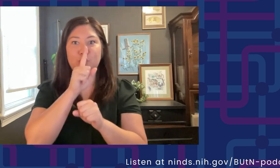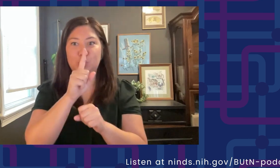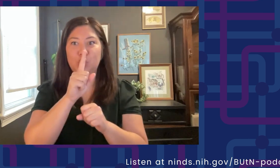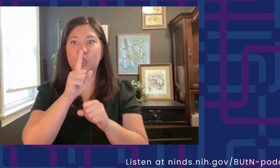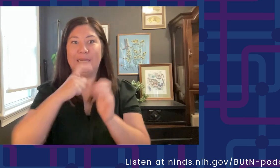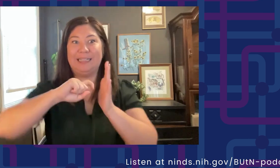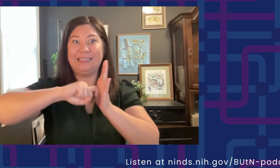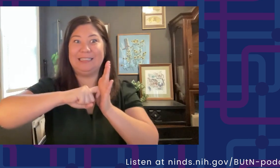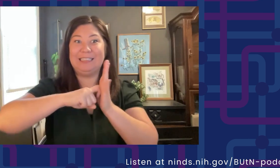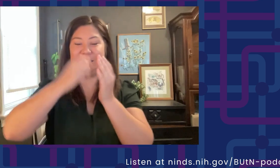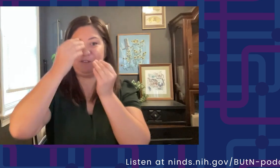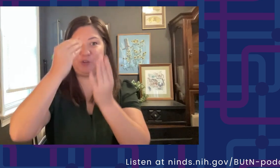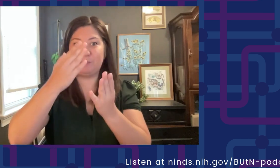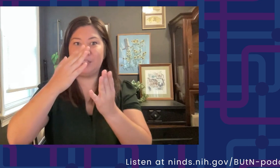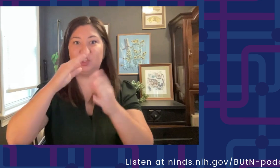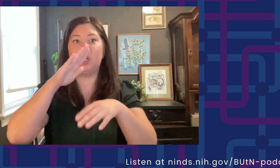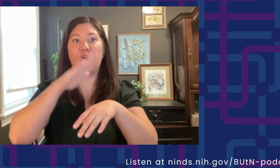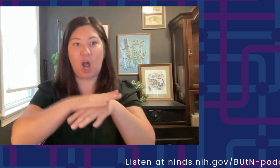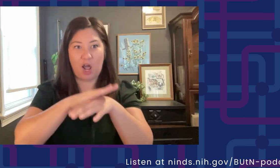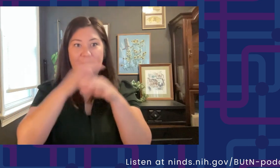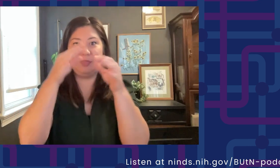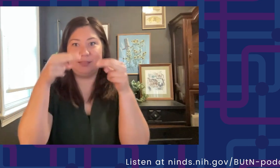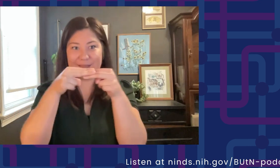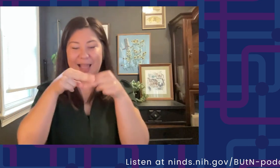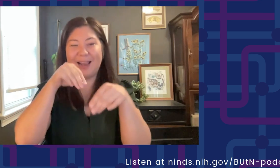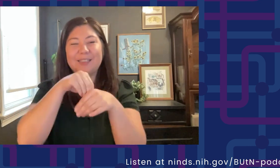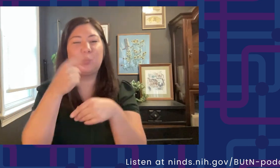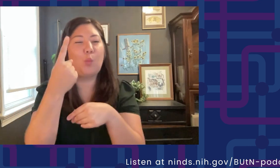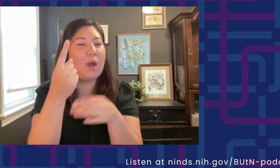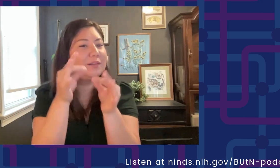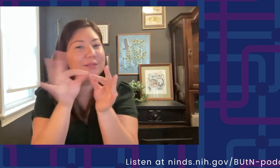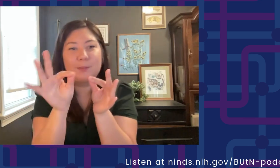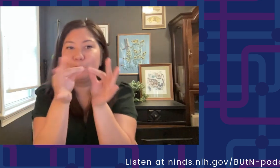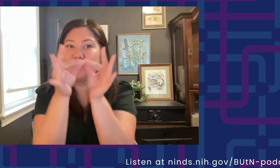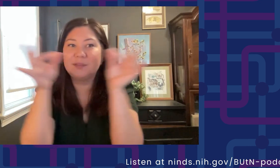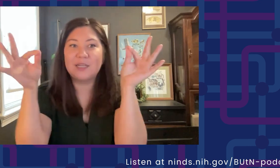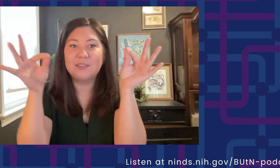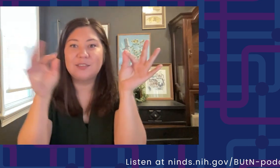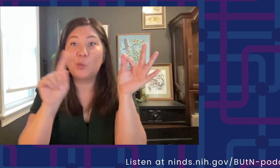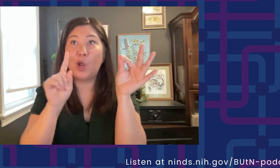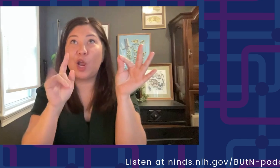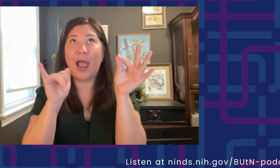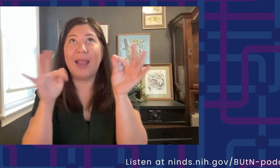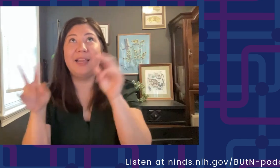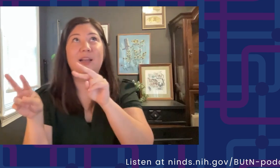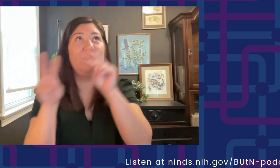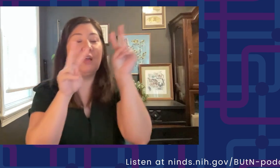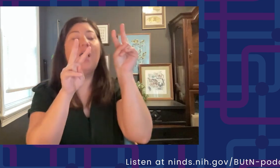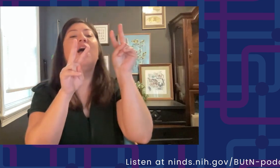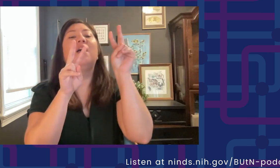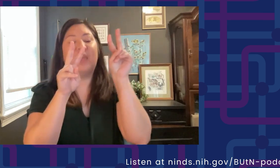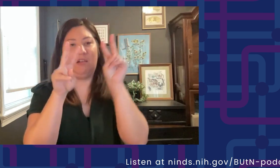So I like to make sure that the key information is on the slide, one simple sentence to explain it all.